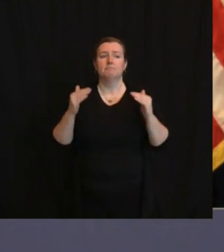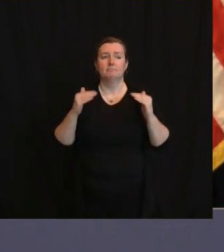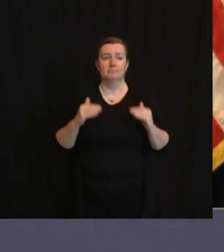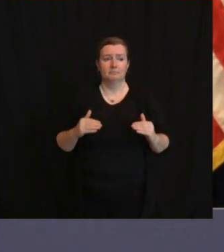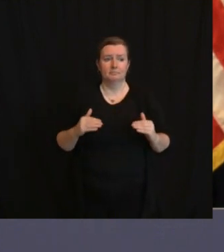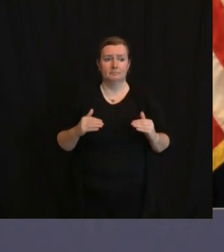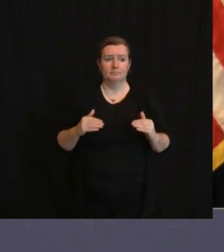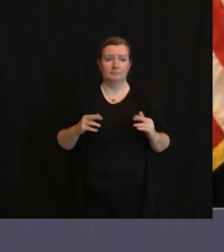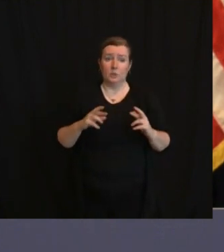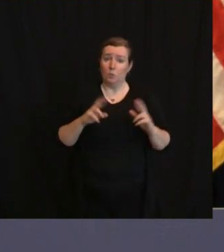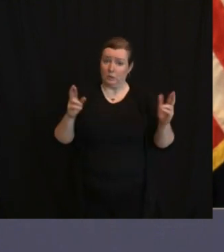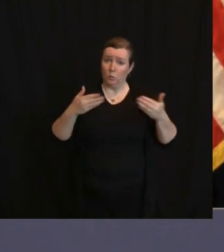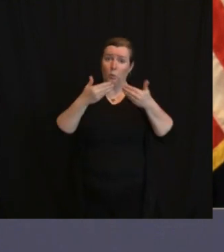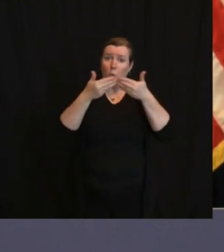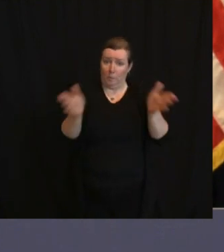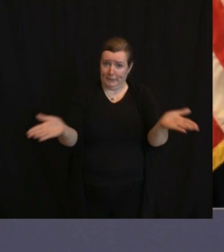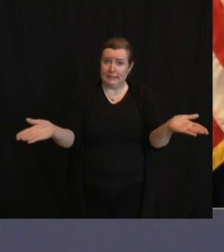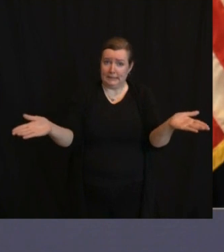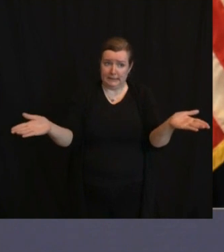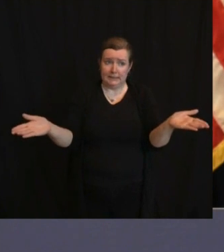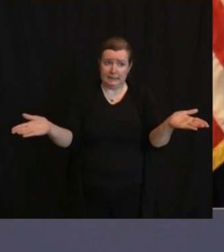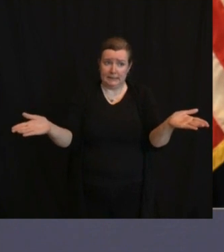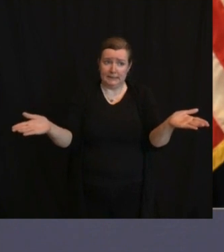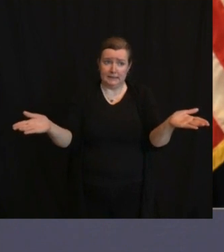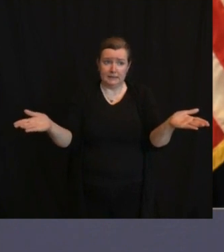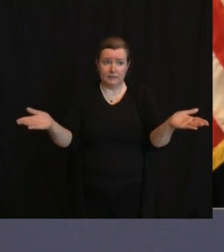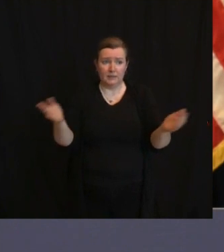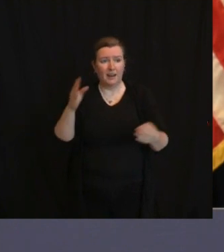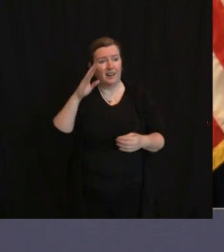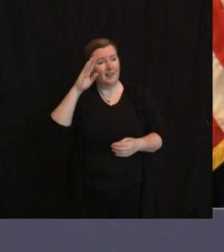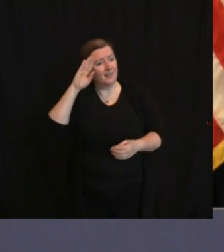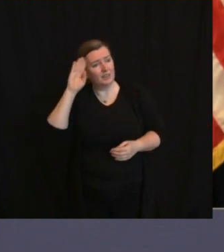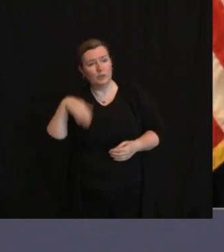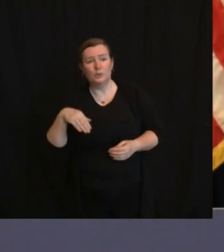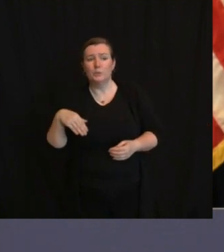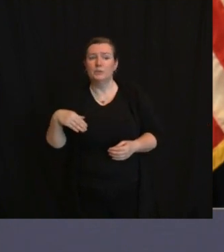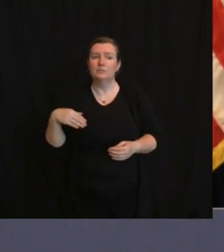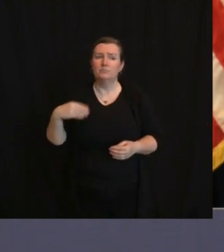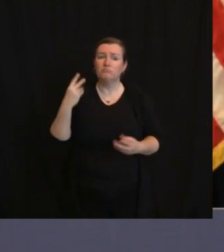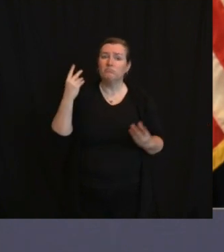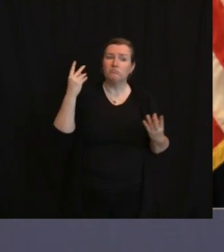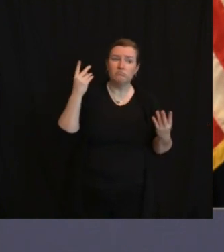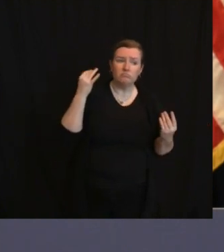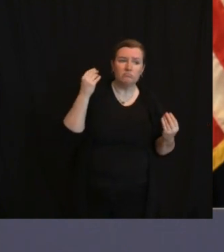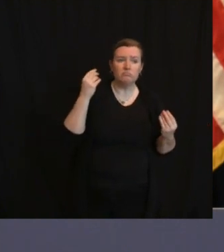PEOPLE HAVING THE OPPORTUNITY TO GO OUTSIDE. WHEN THE REOPENING STARTS, BARBER SHOPS, NAIL SALONS,